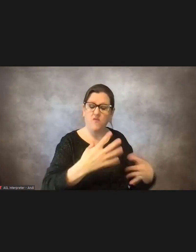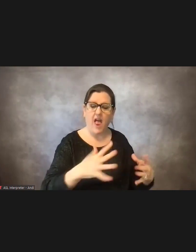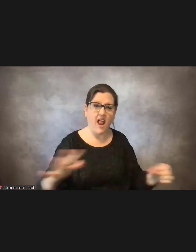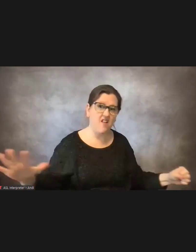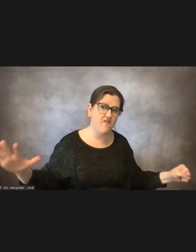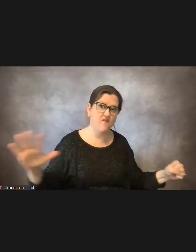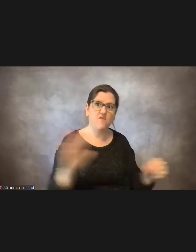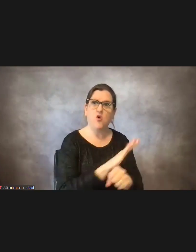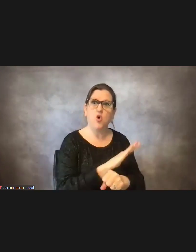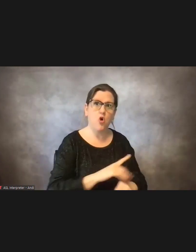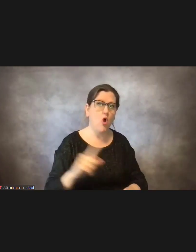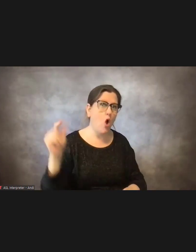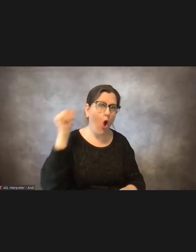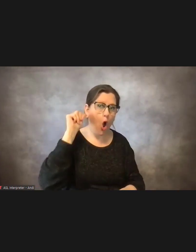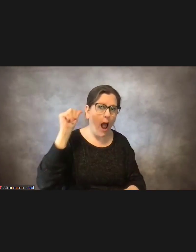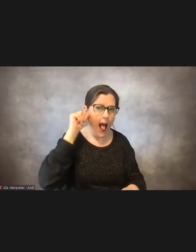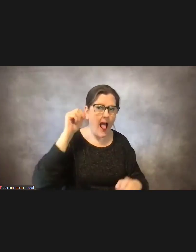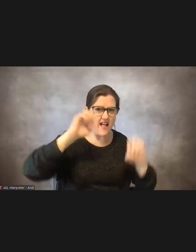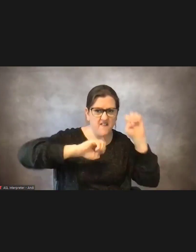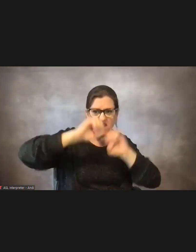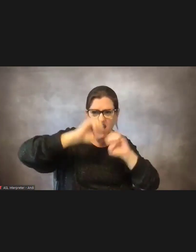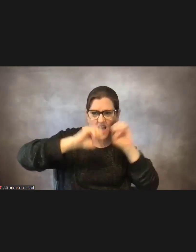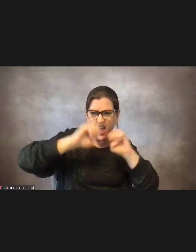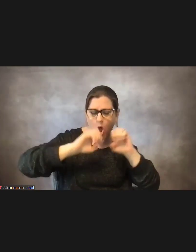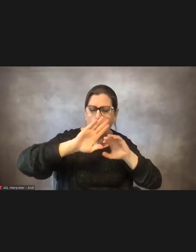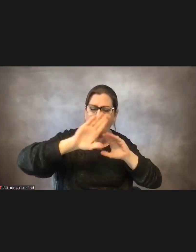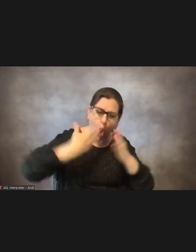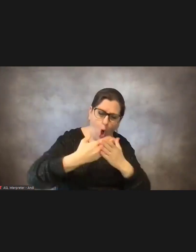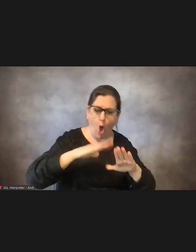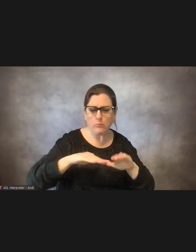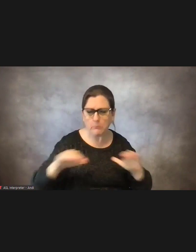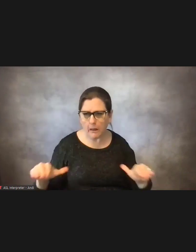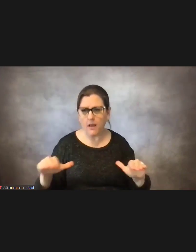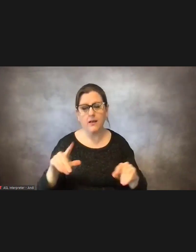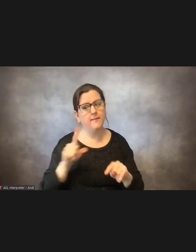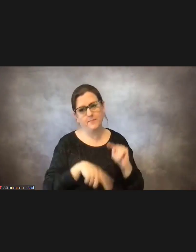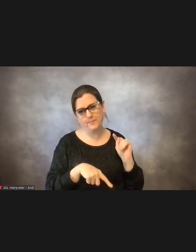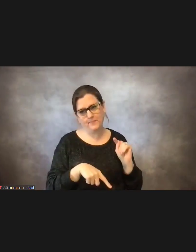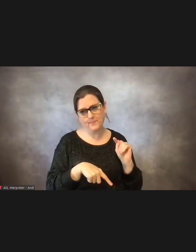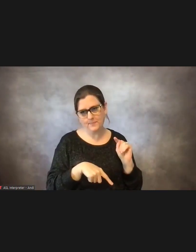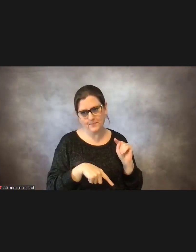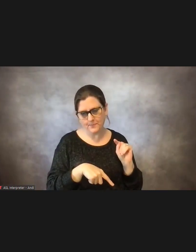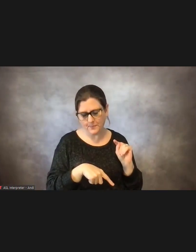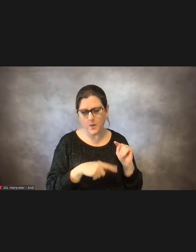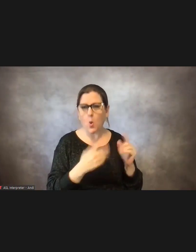audiological evaluation on each and every child.>>: Yeah, so, try not